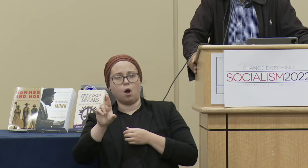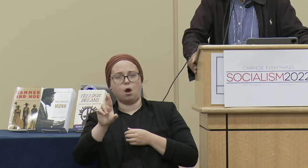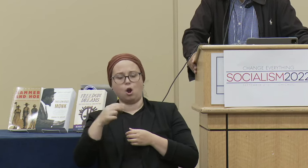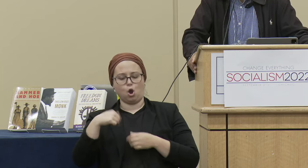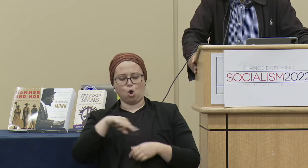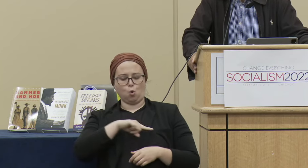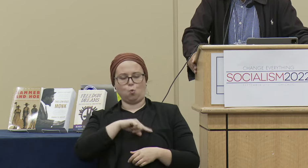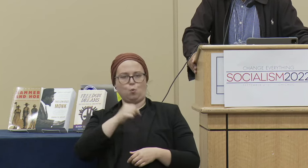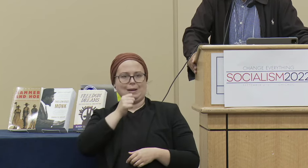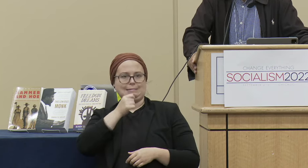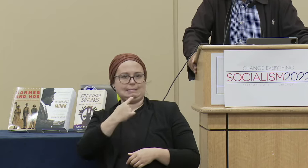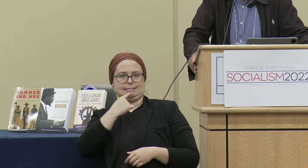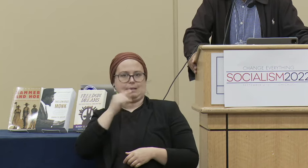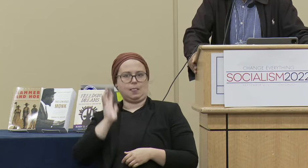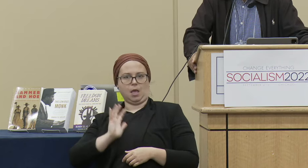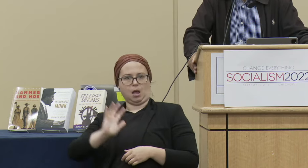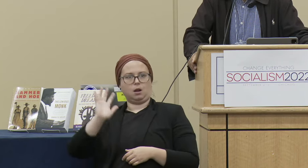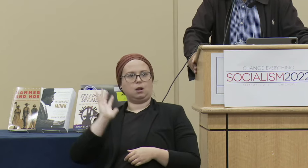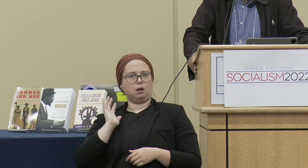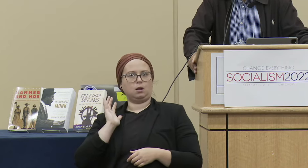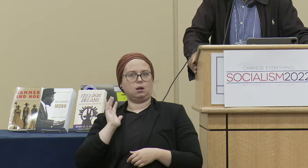repeat Shacore and say it over and over again. We didn't say